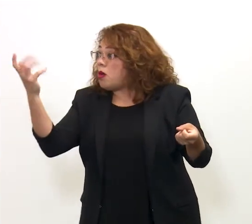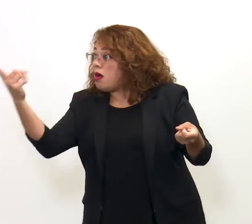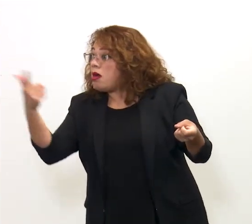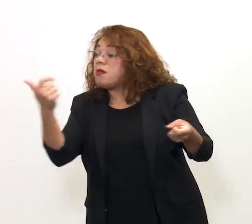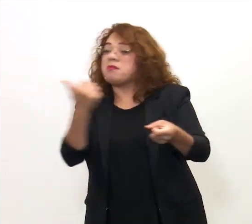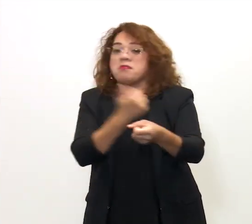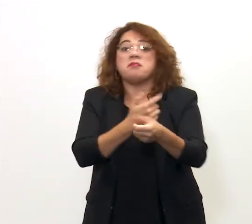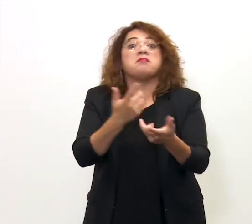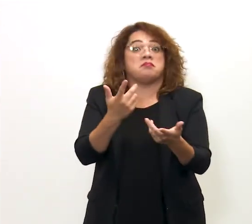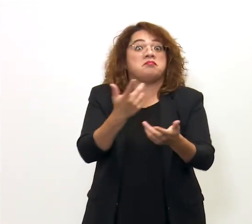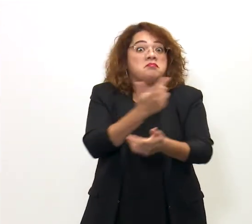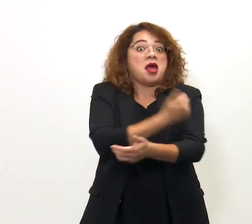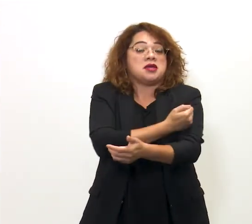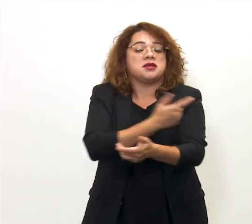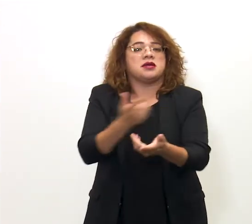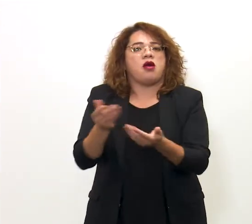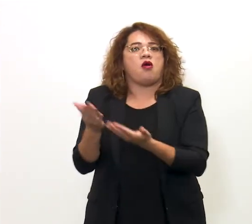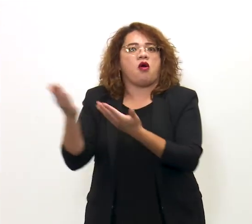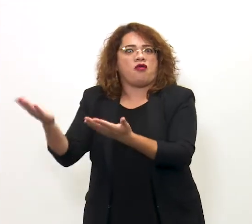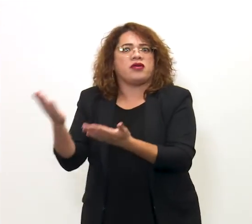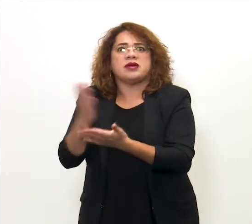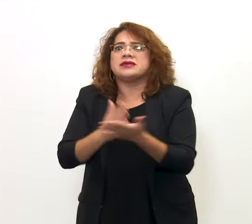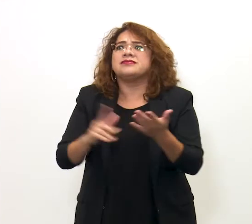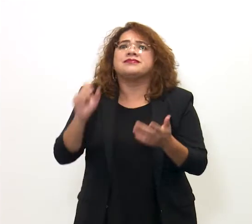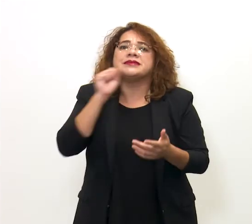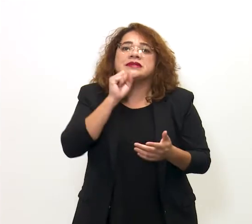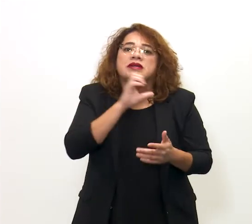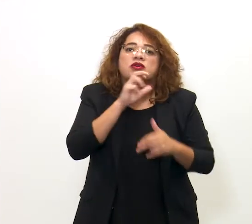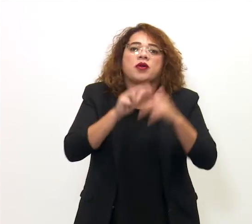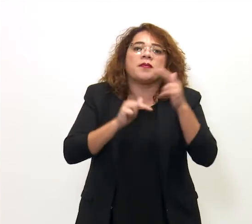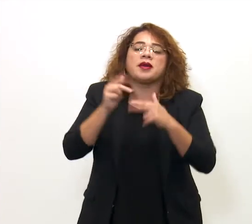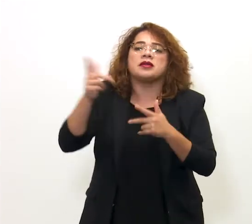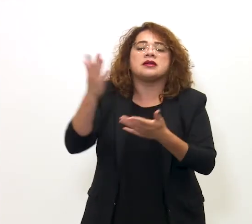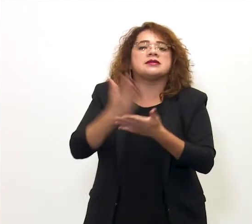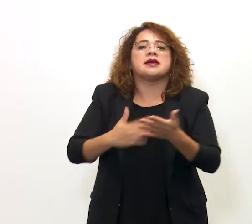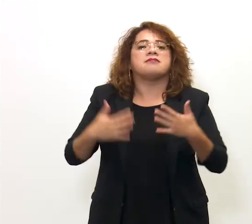that are going to people's homes in some cases to senior buildings. We're going to, going to